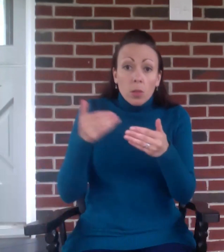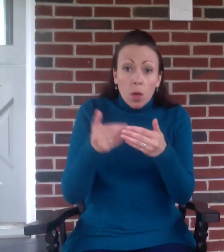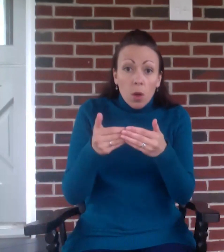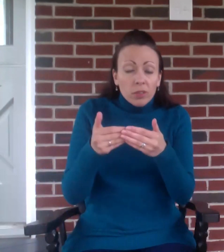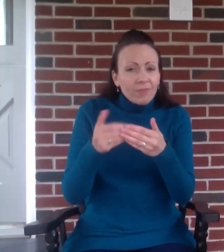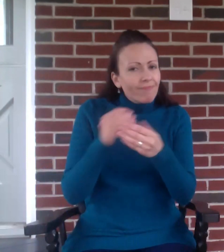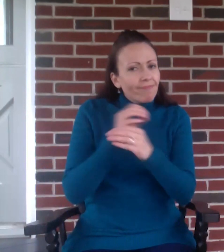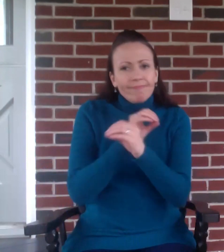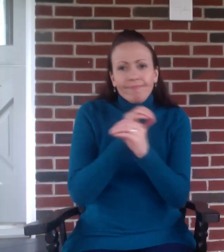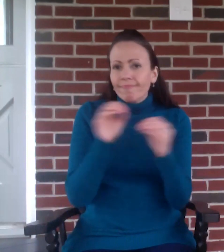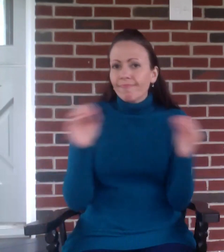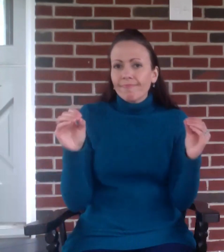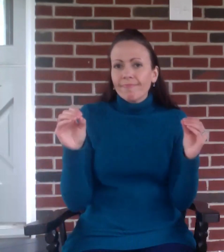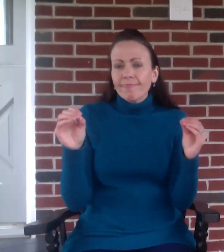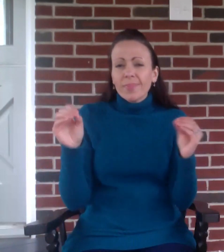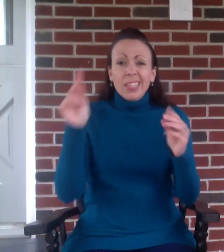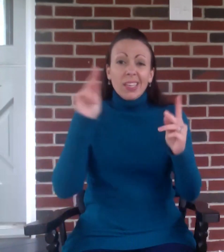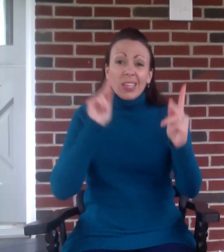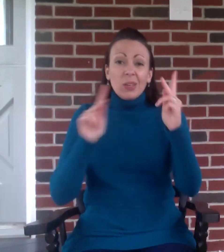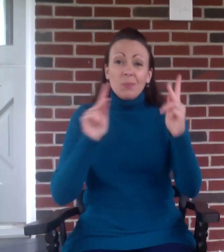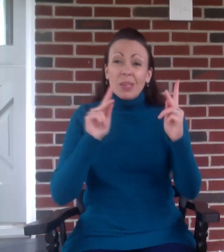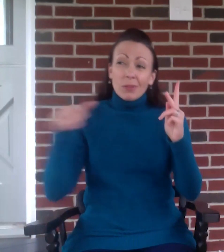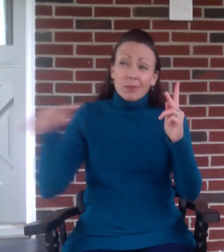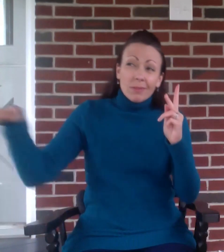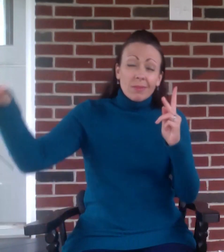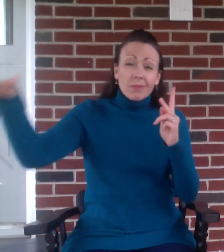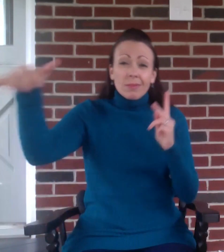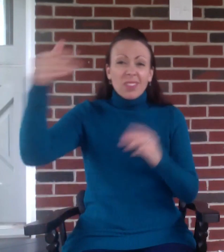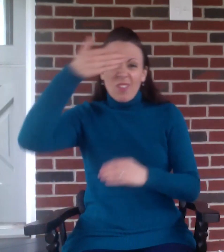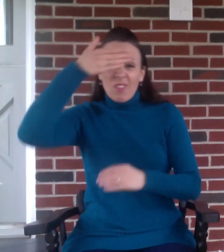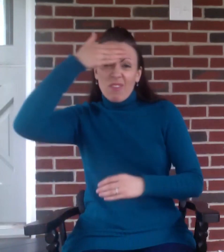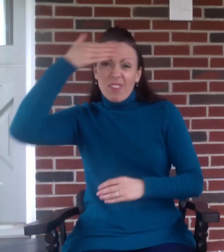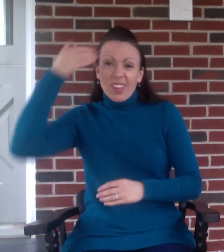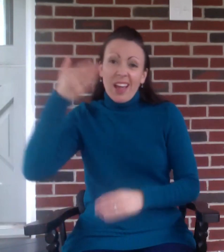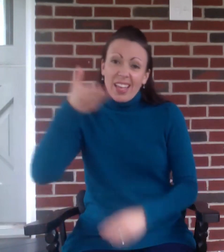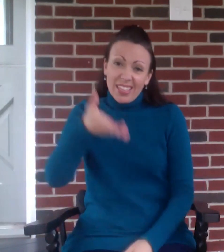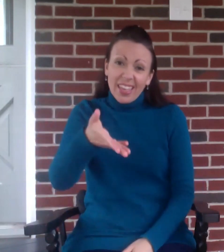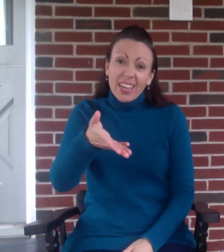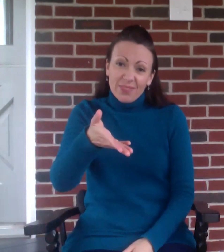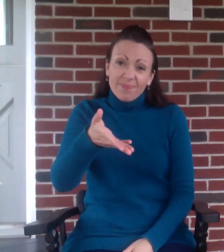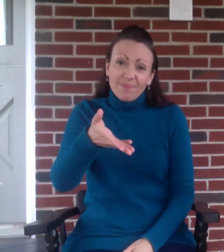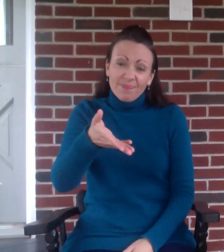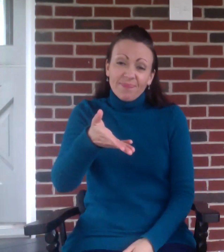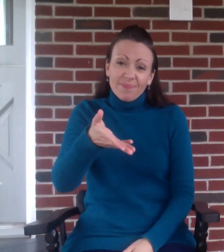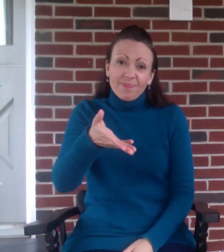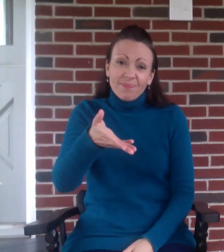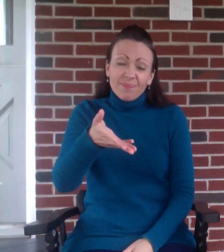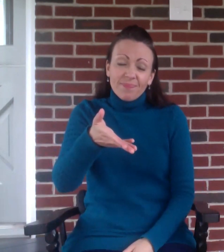That was filled with all the things that no one wanted.